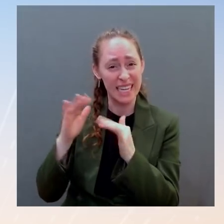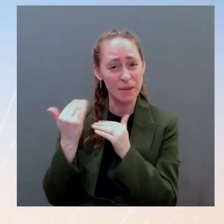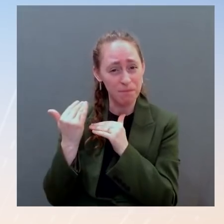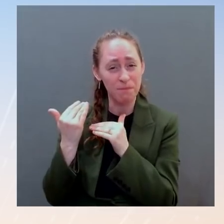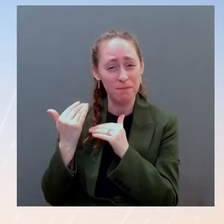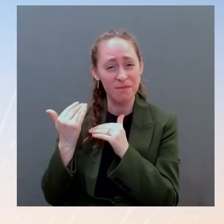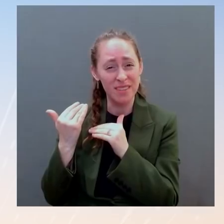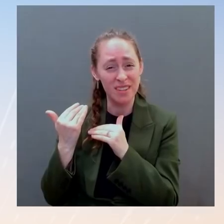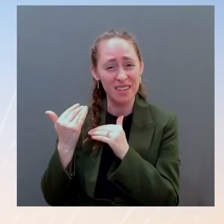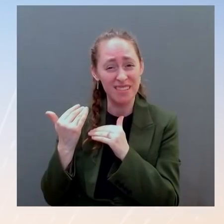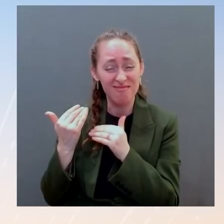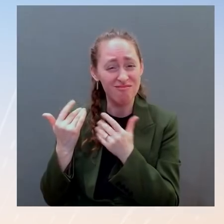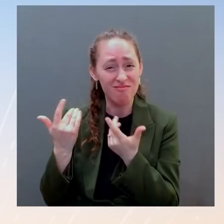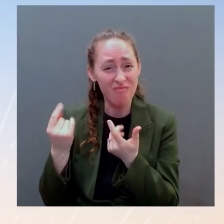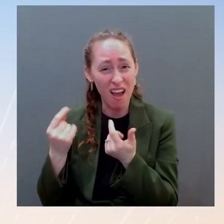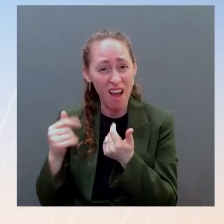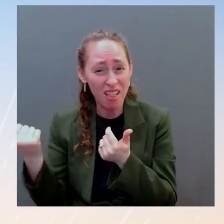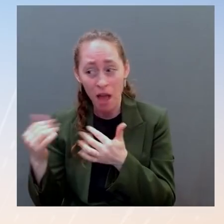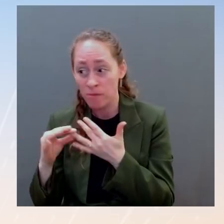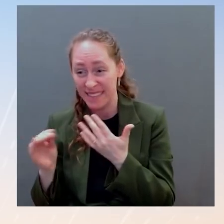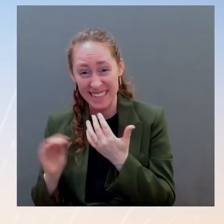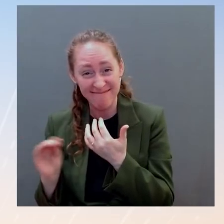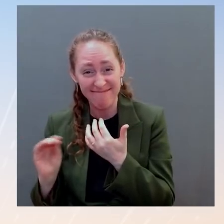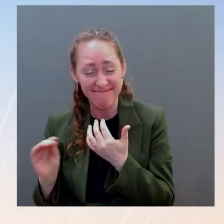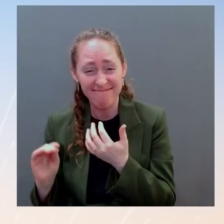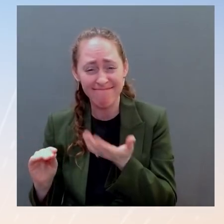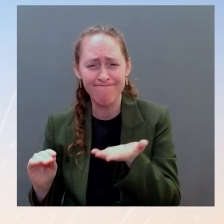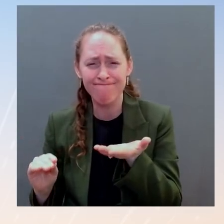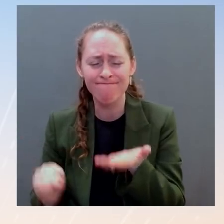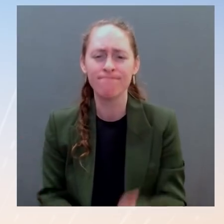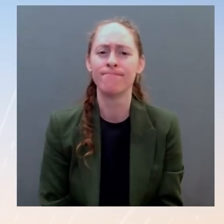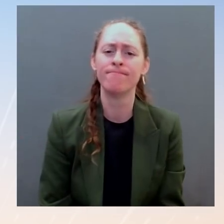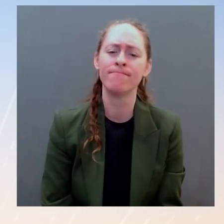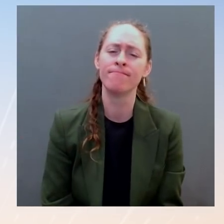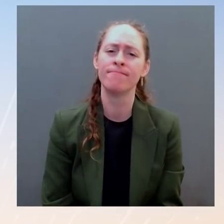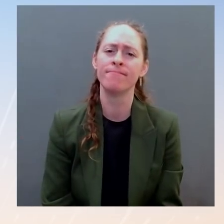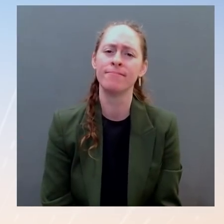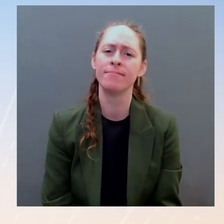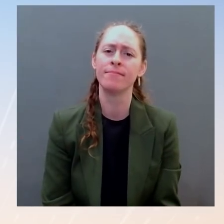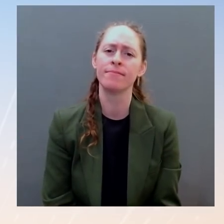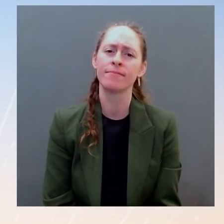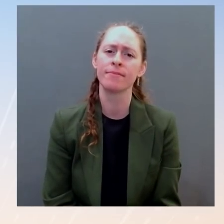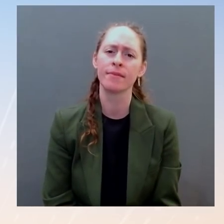Ms. Psaki: I mean, I think his view is that taking steps and working with Congress to pass comprehensive immigration